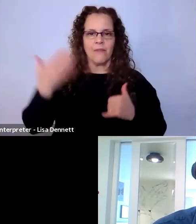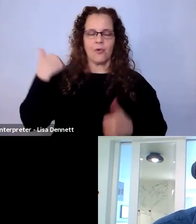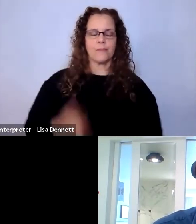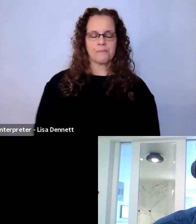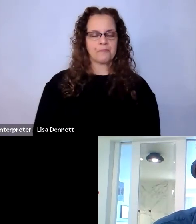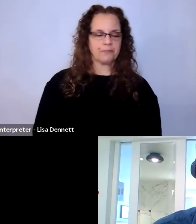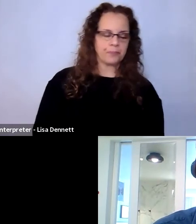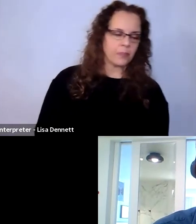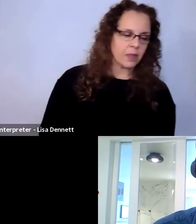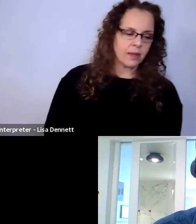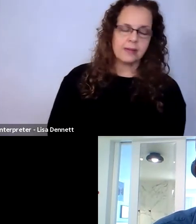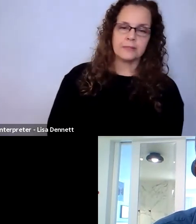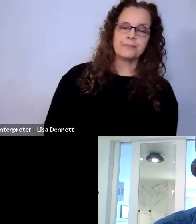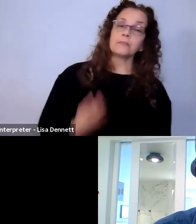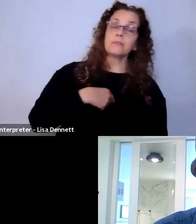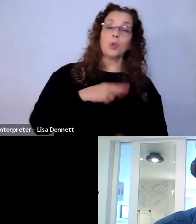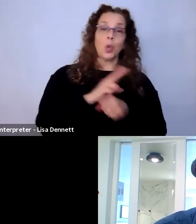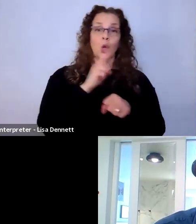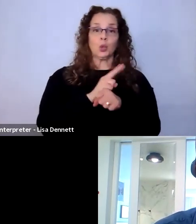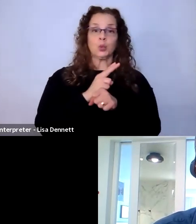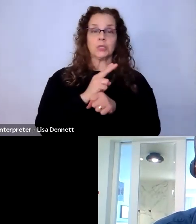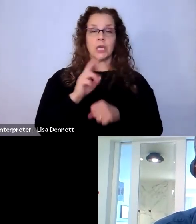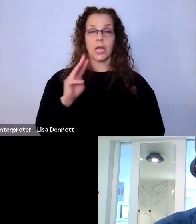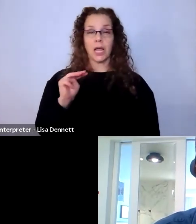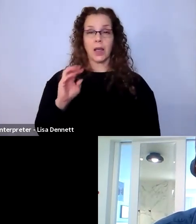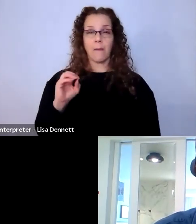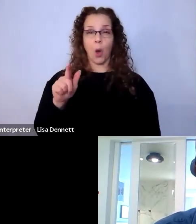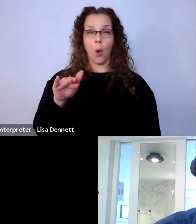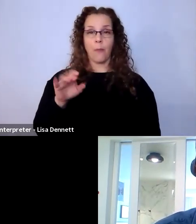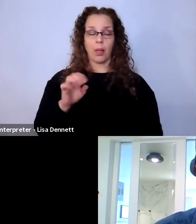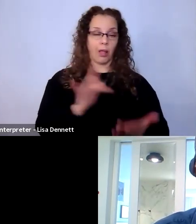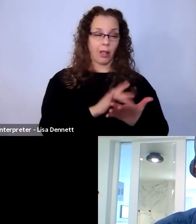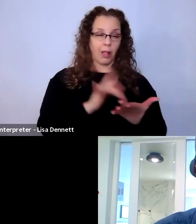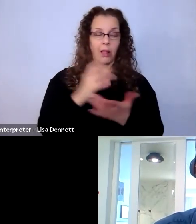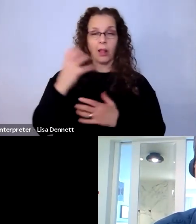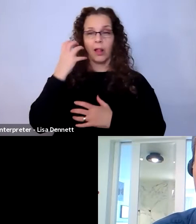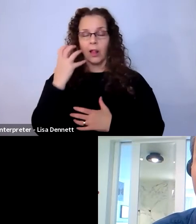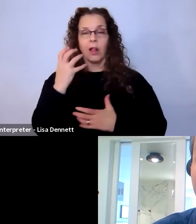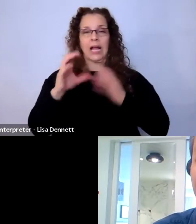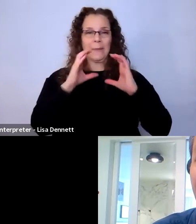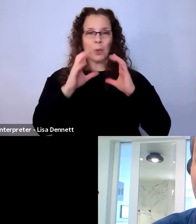We are using our mobile devices, we are using our manner of ways to communicate to the world about how do we react to these disasters.